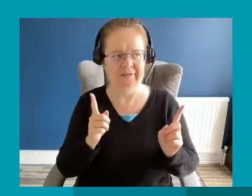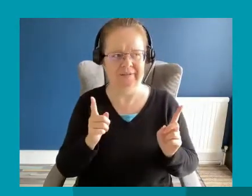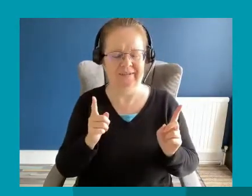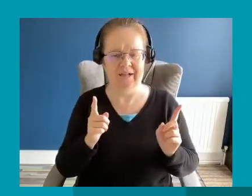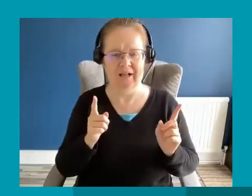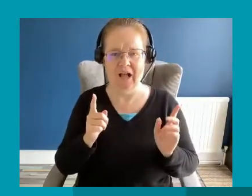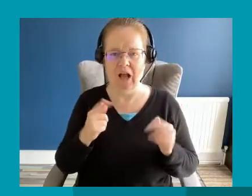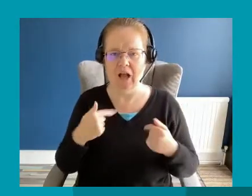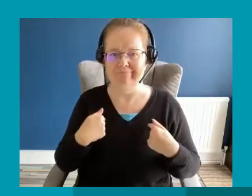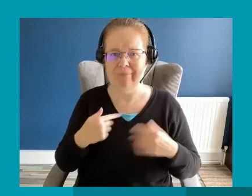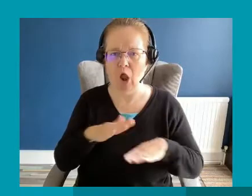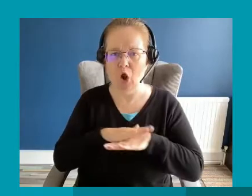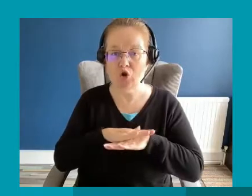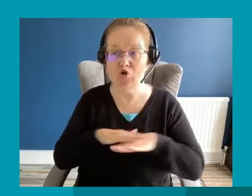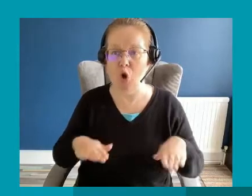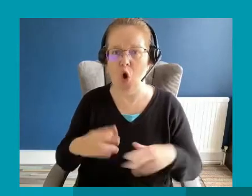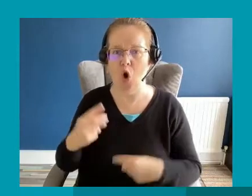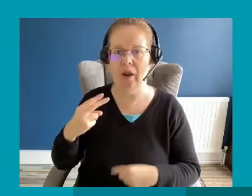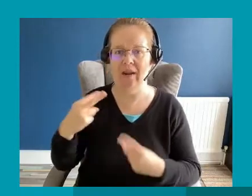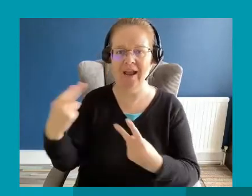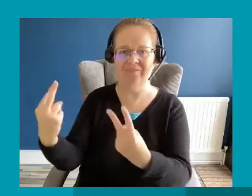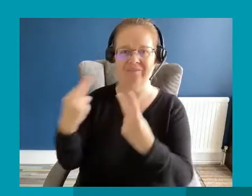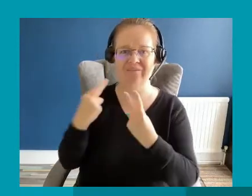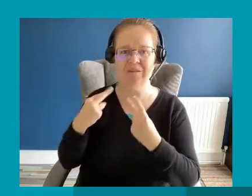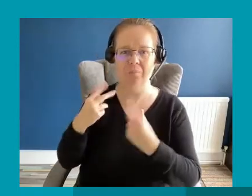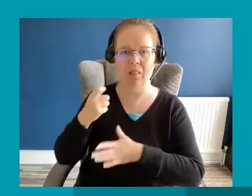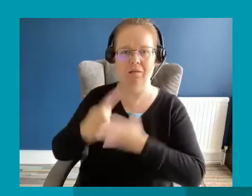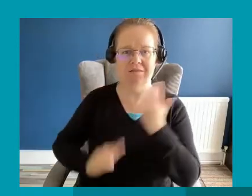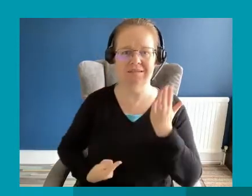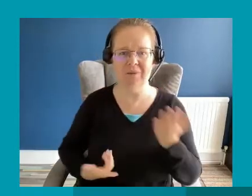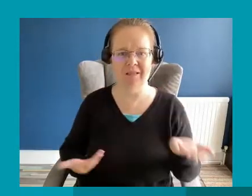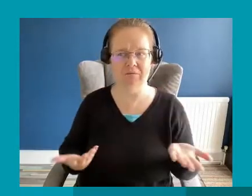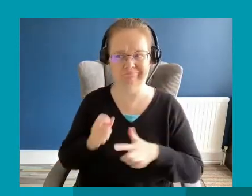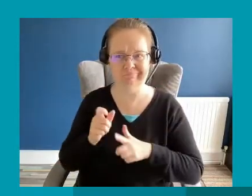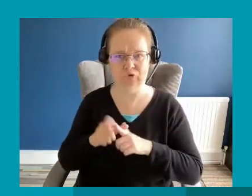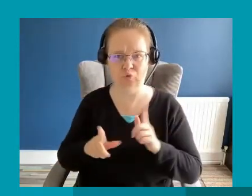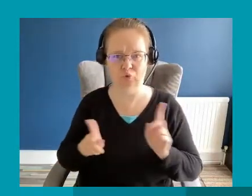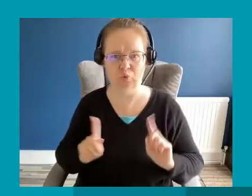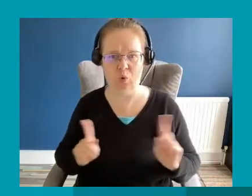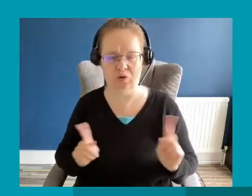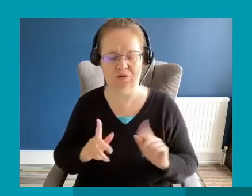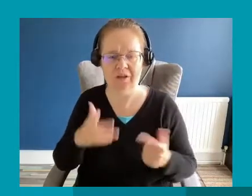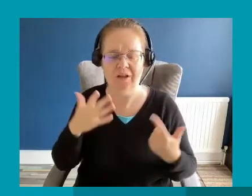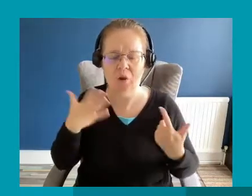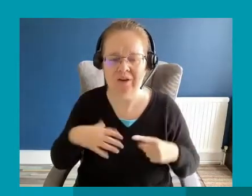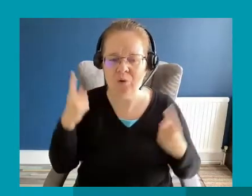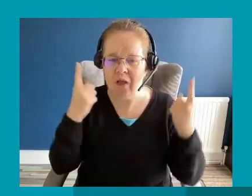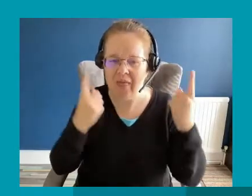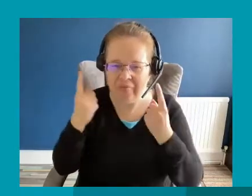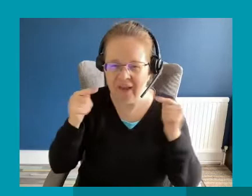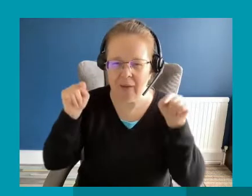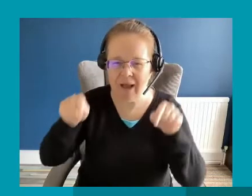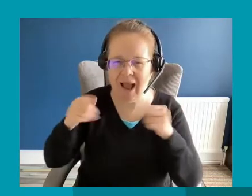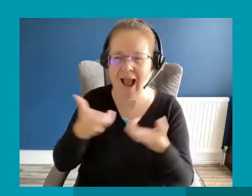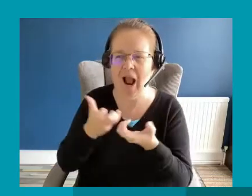got a non visible disability? What do you do there? And some extra thought and consideration really needs to go into that.